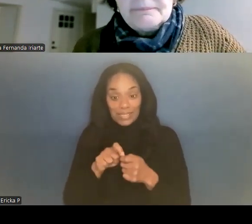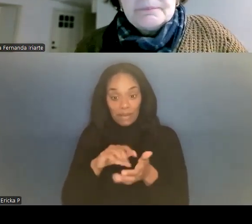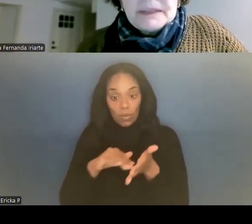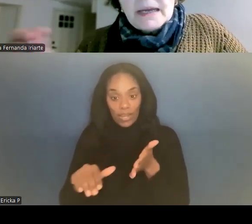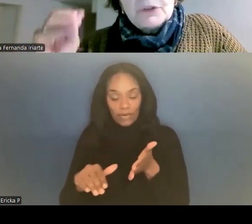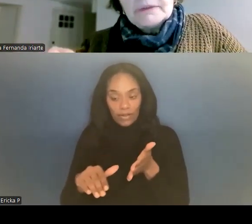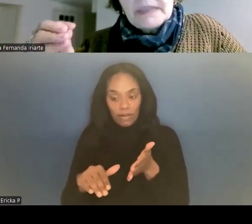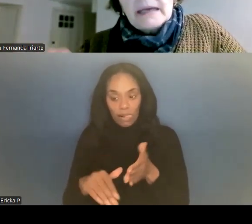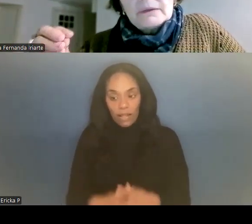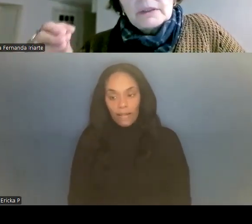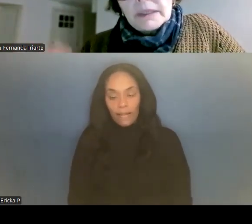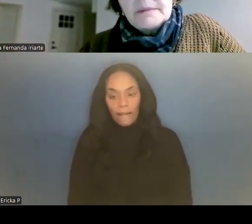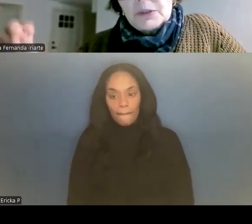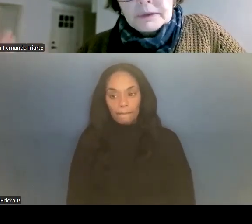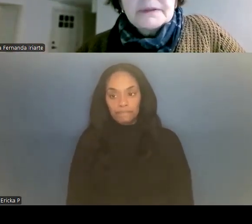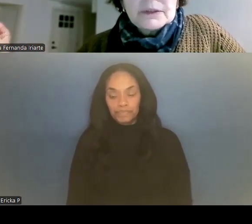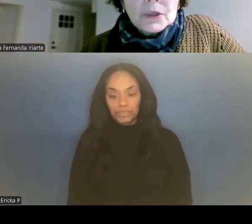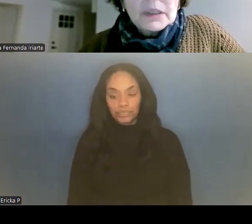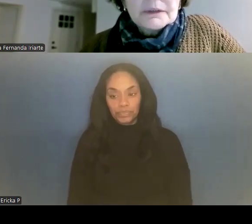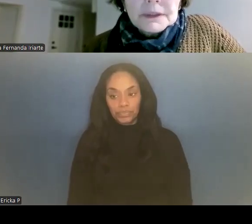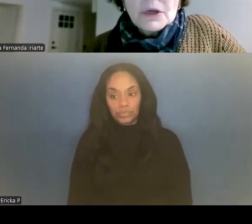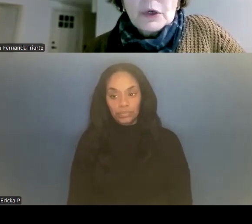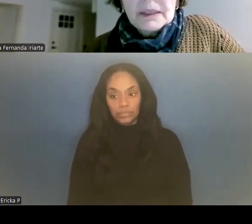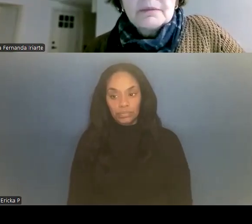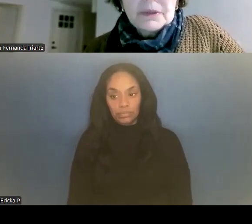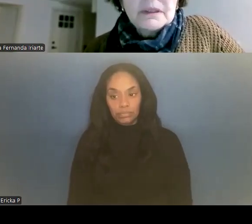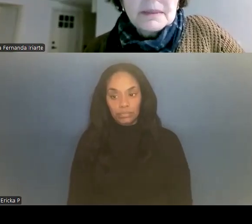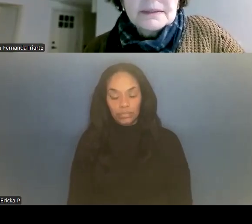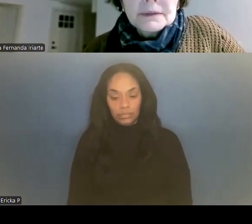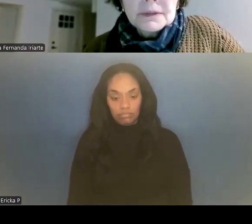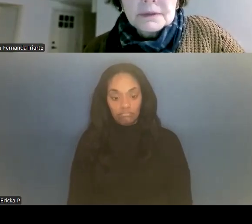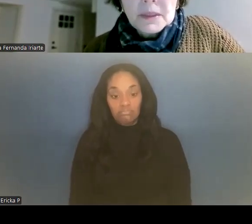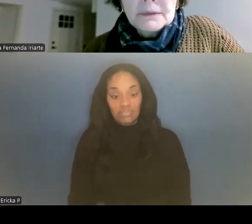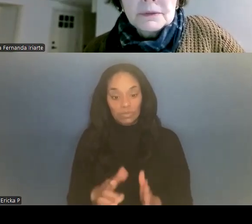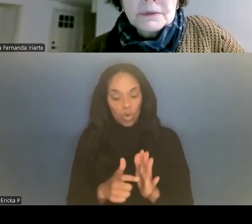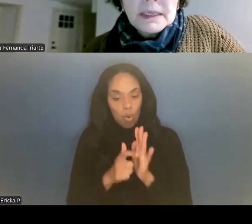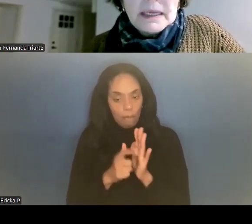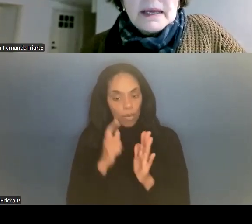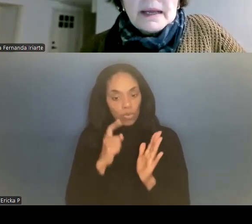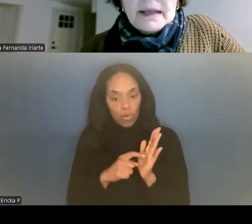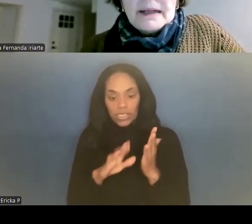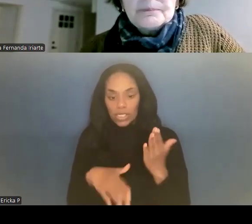And that that requirement, you'll see an all of these Home Community-Based Services waivers,